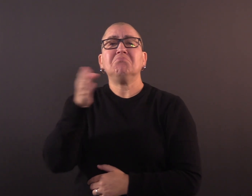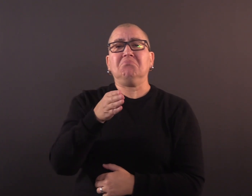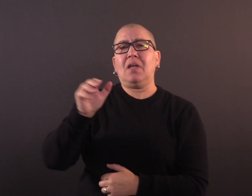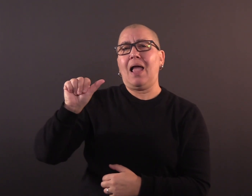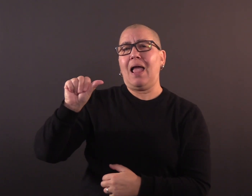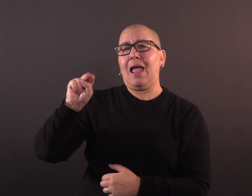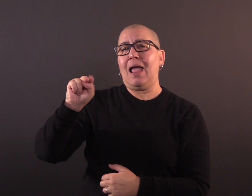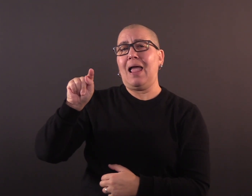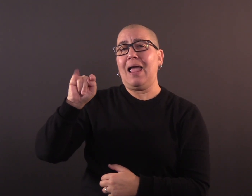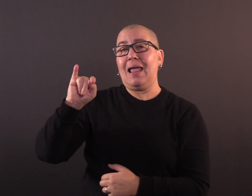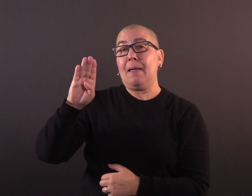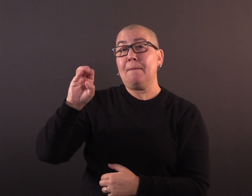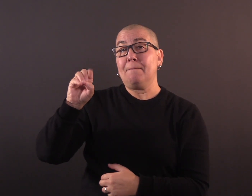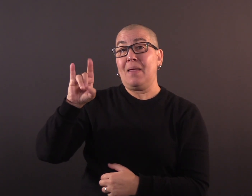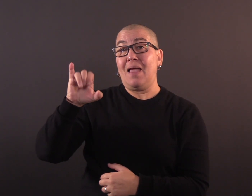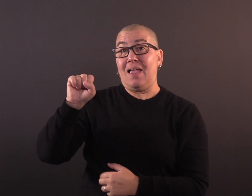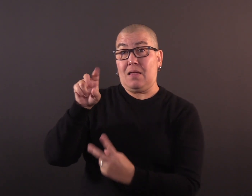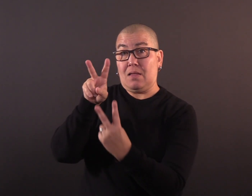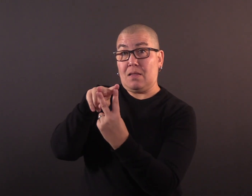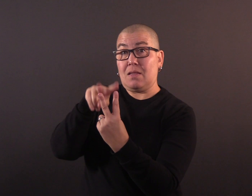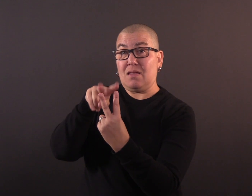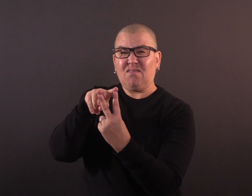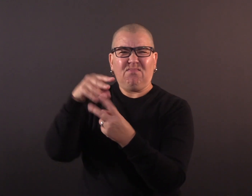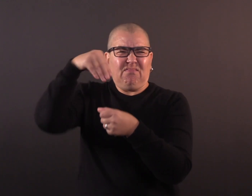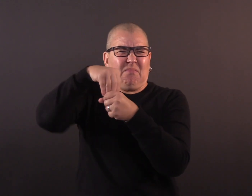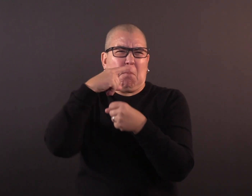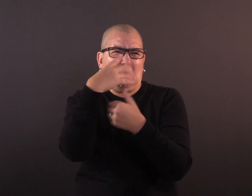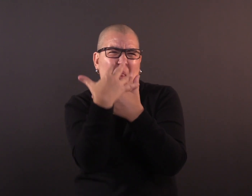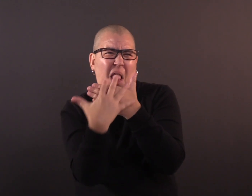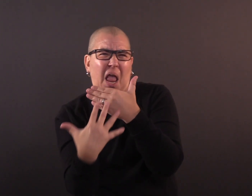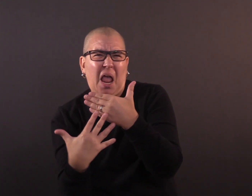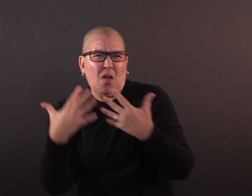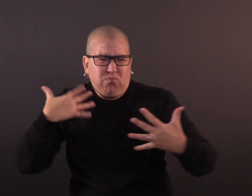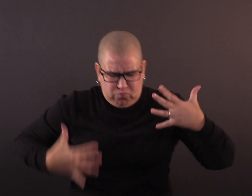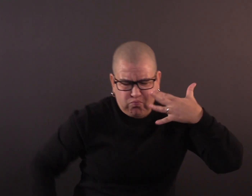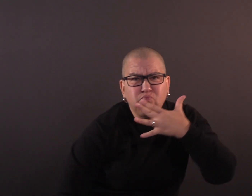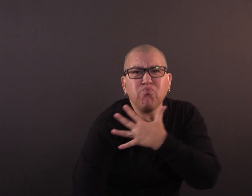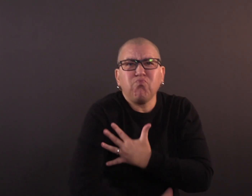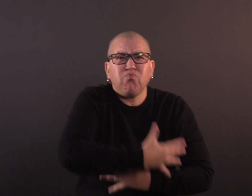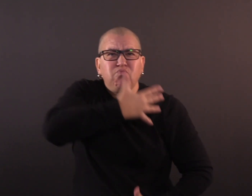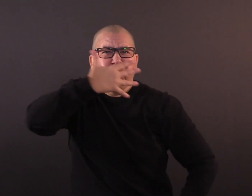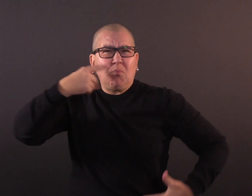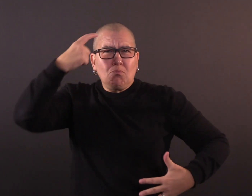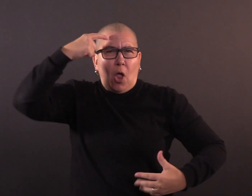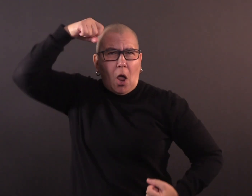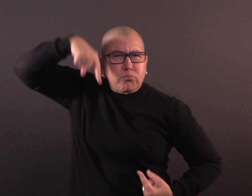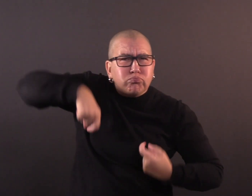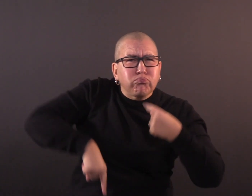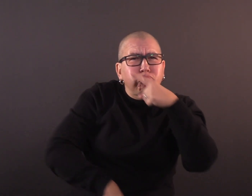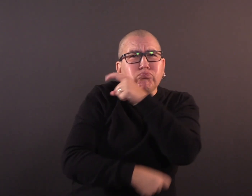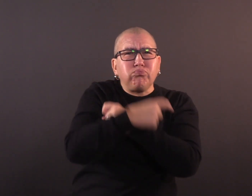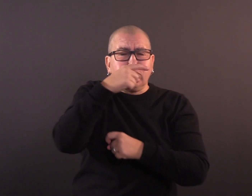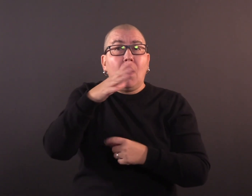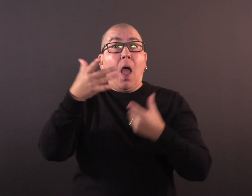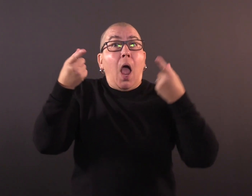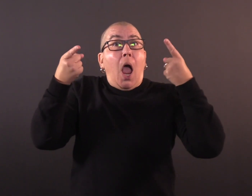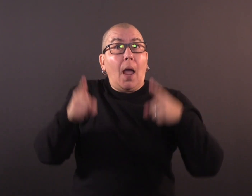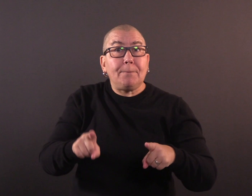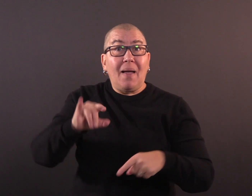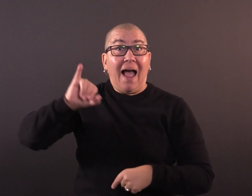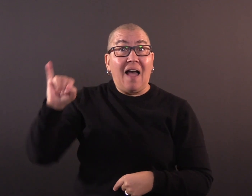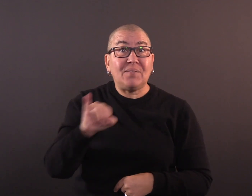antibodies may cross from the bloodstream into the brain and damage neurons. Or the presence